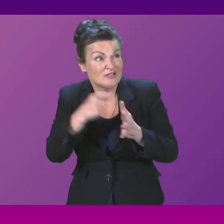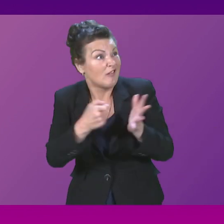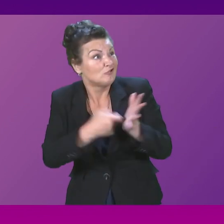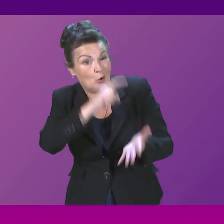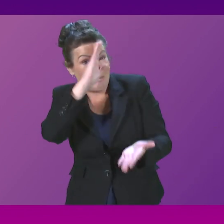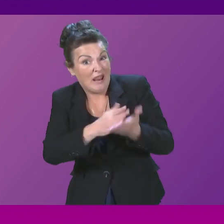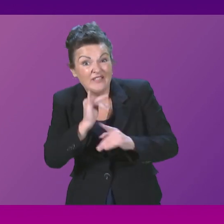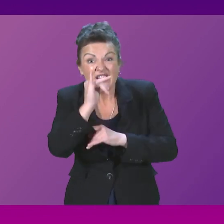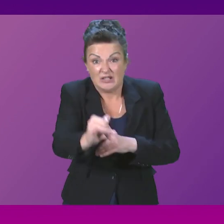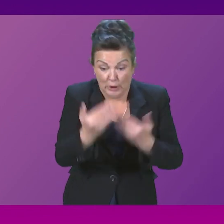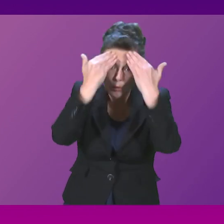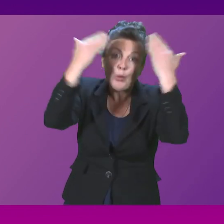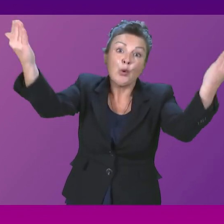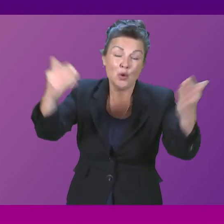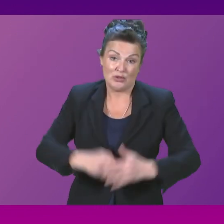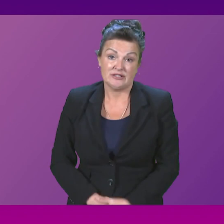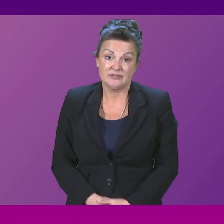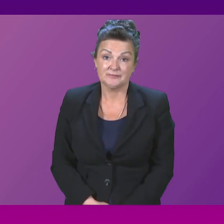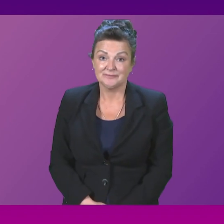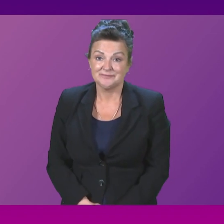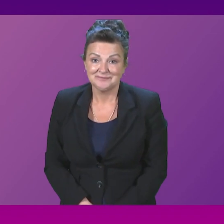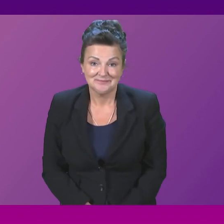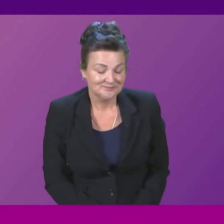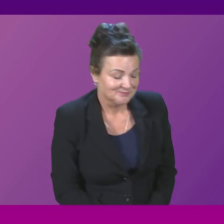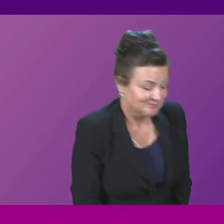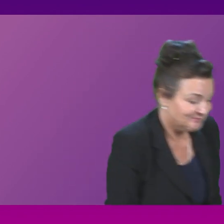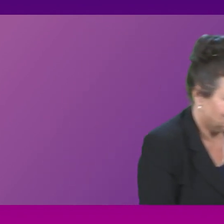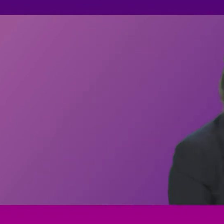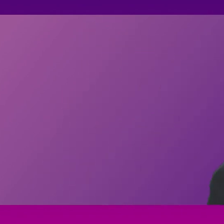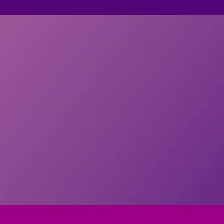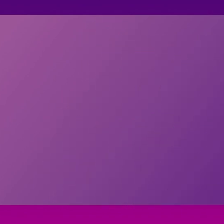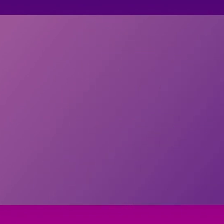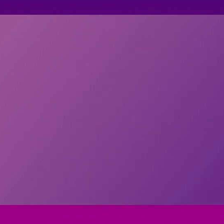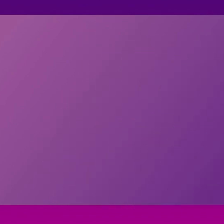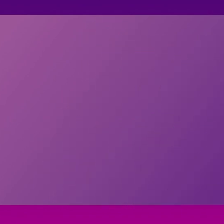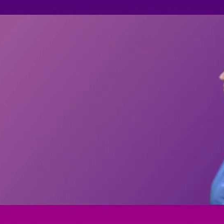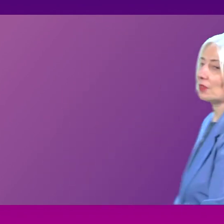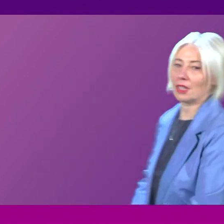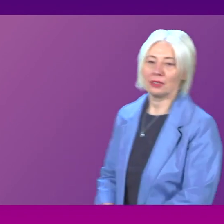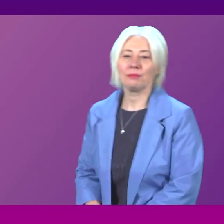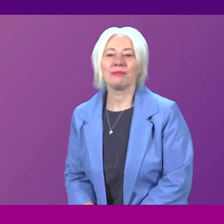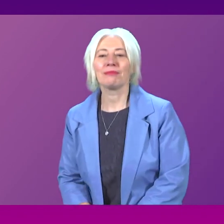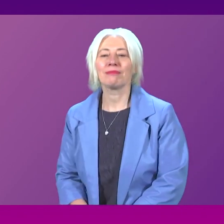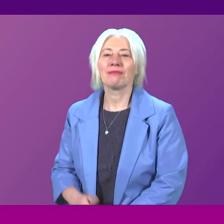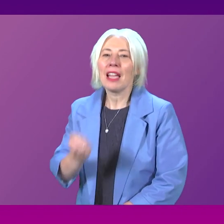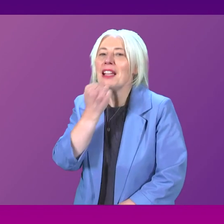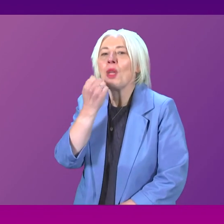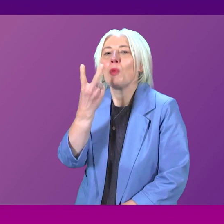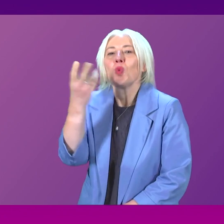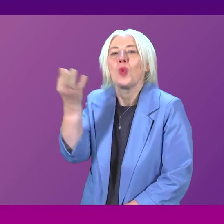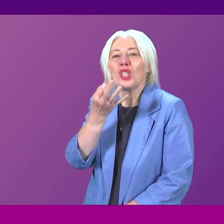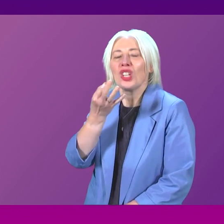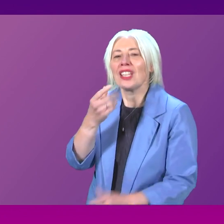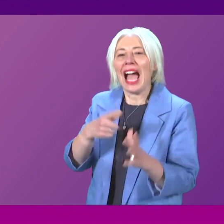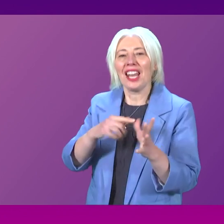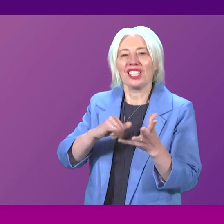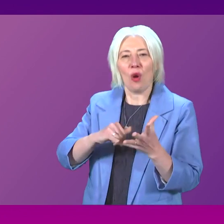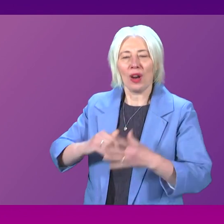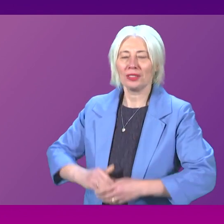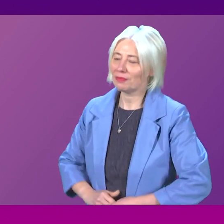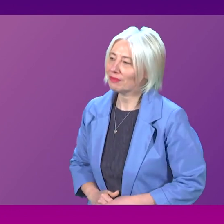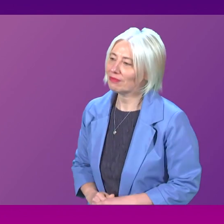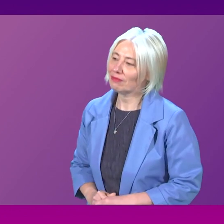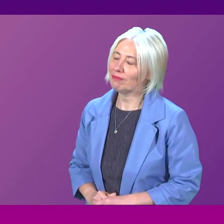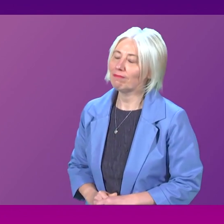next week.